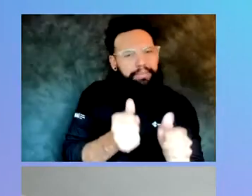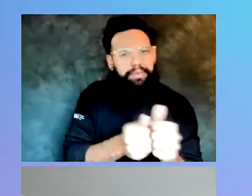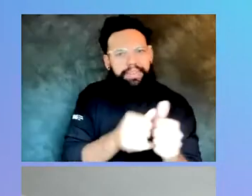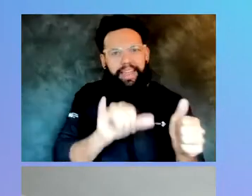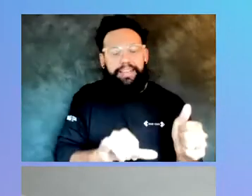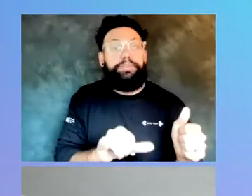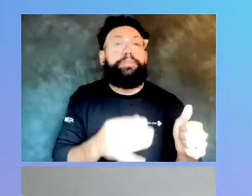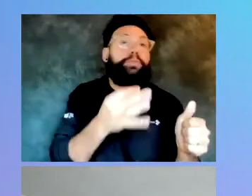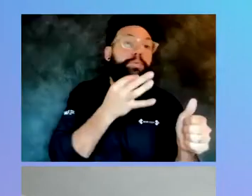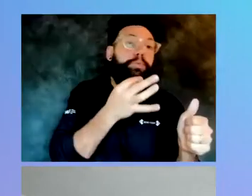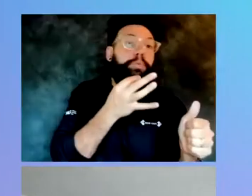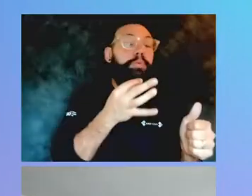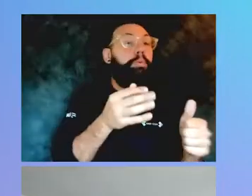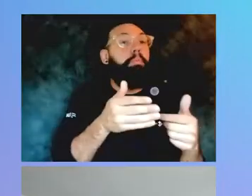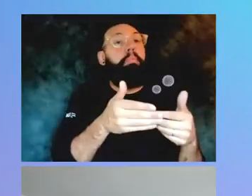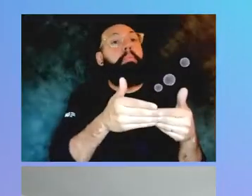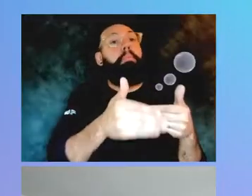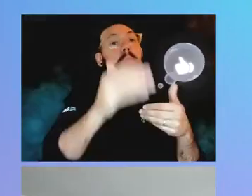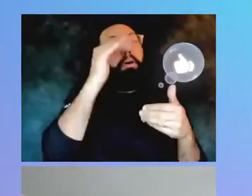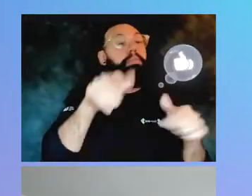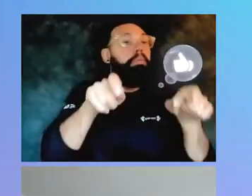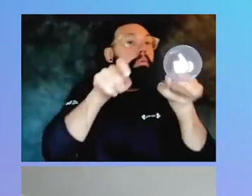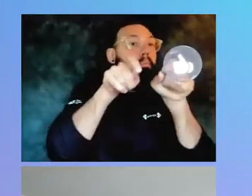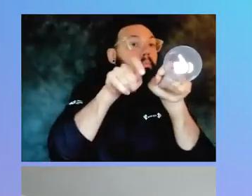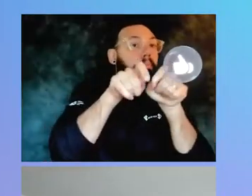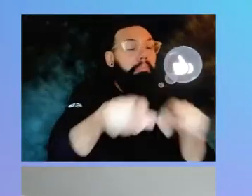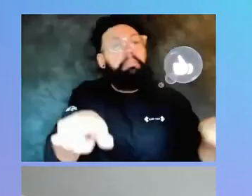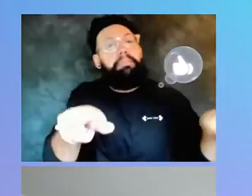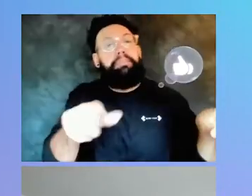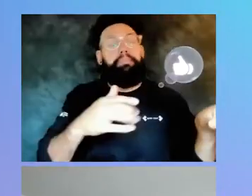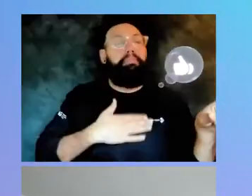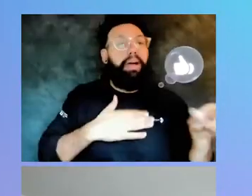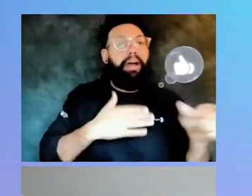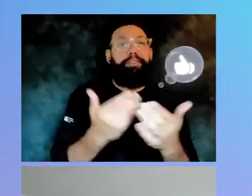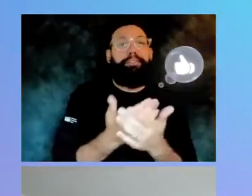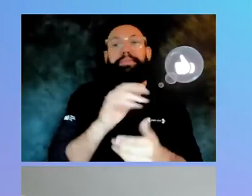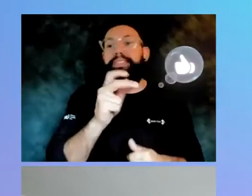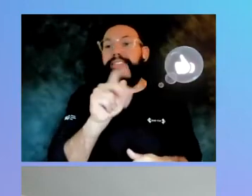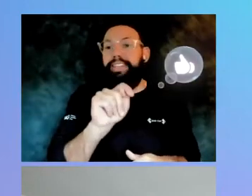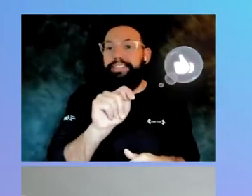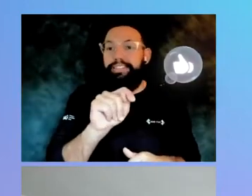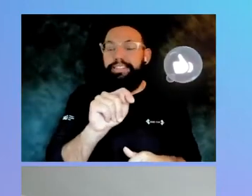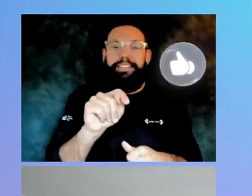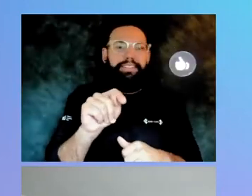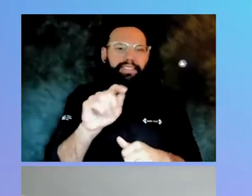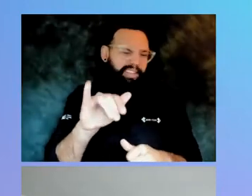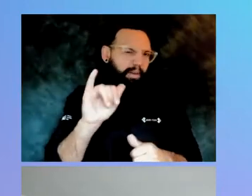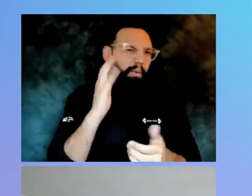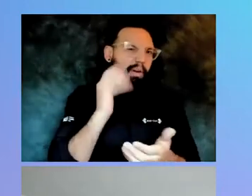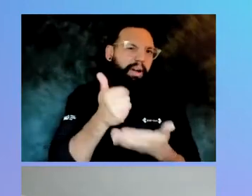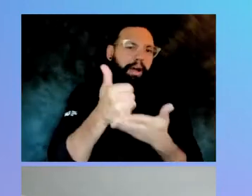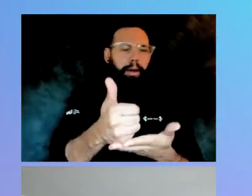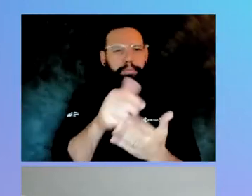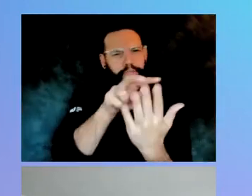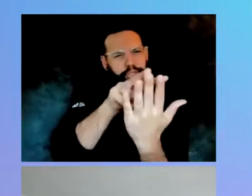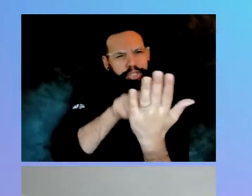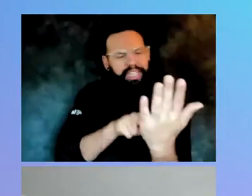Chrome users to help. Uh, reading long bits of text